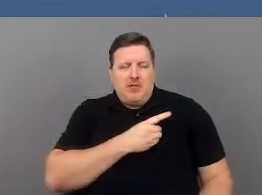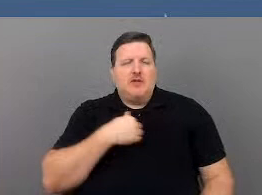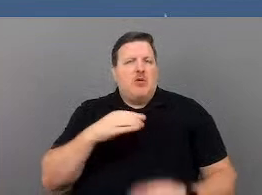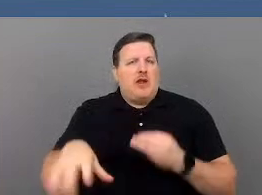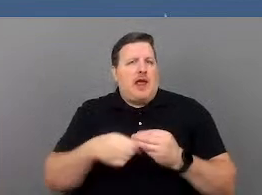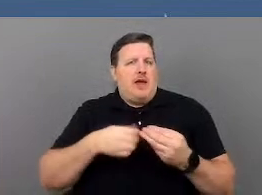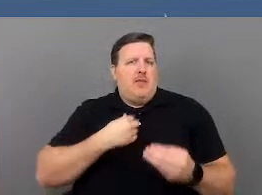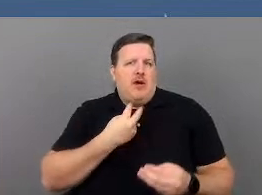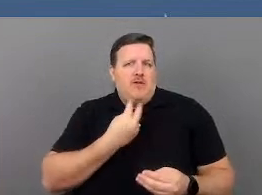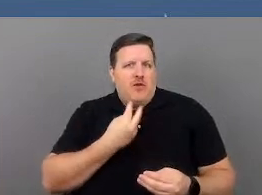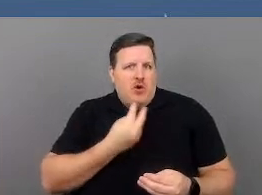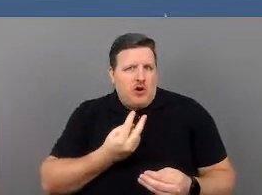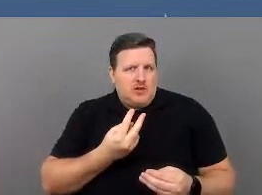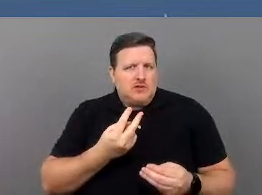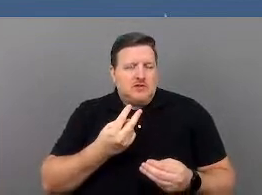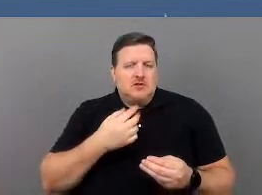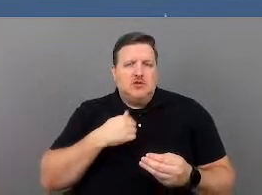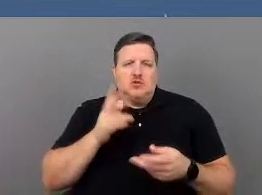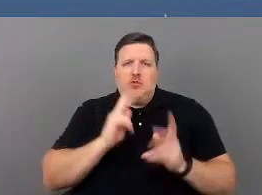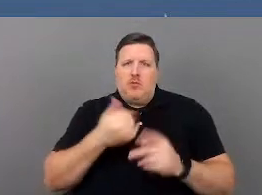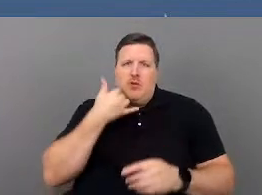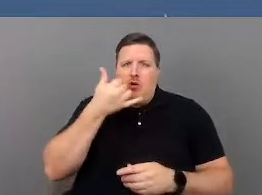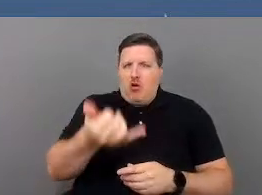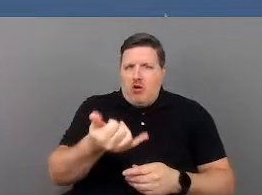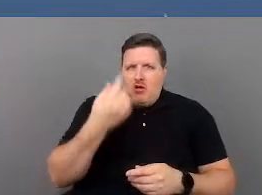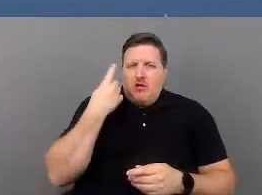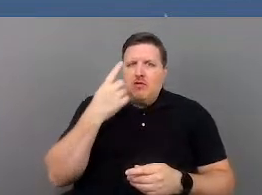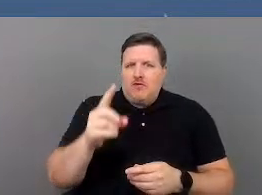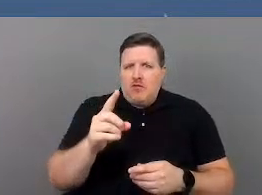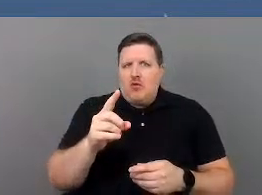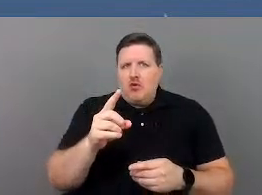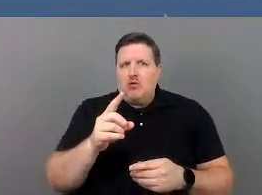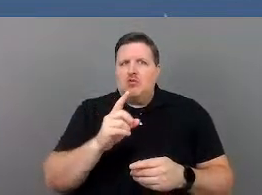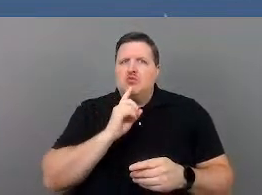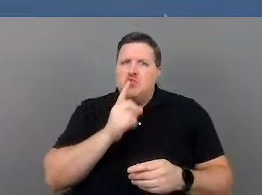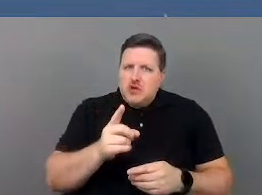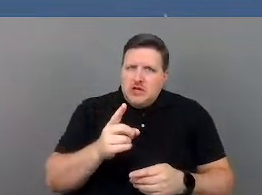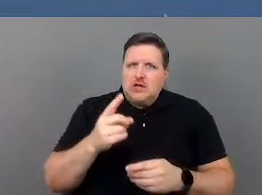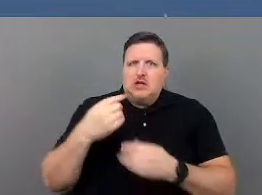TO FOLKS WHO ARE CALLING FOR REAL MINNEAPOLIS POLICE DEPARTMENT.